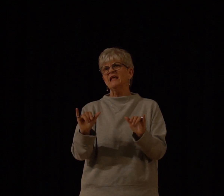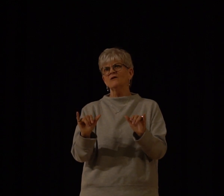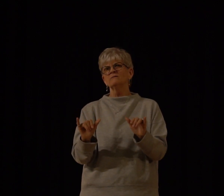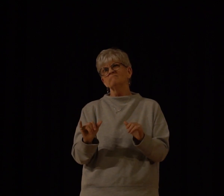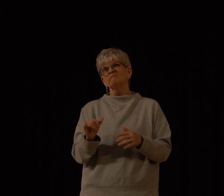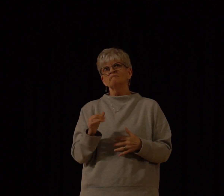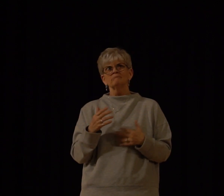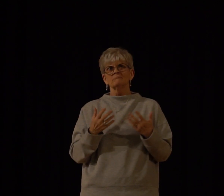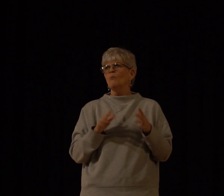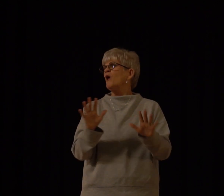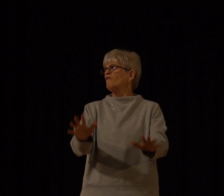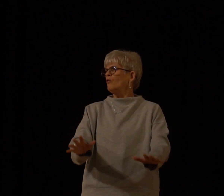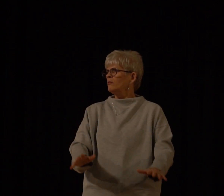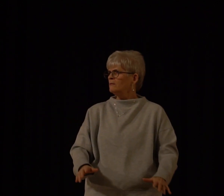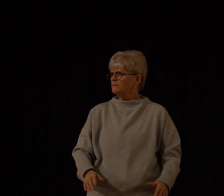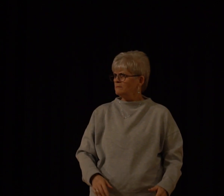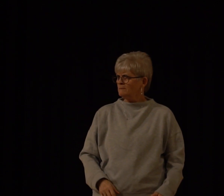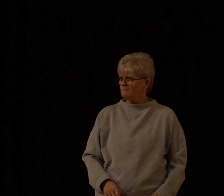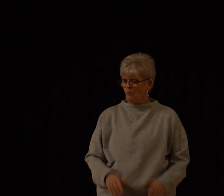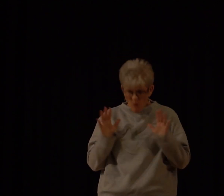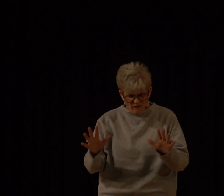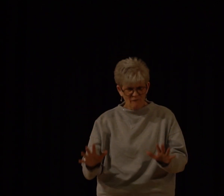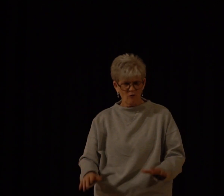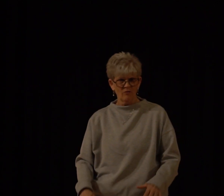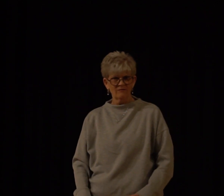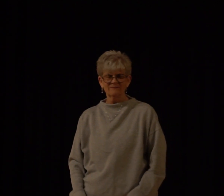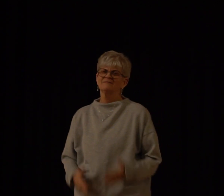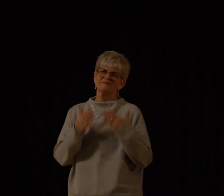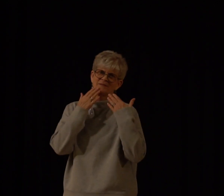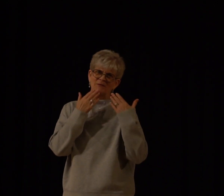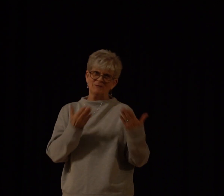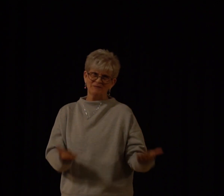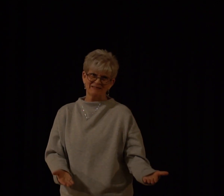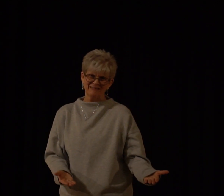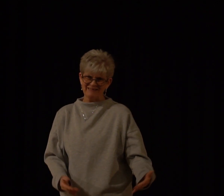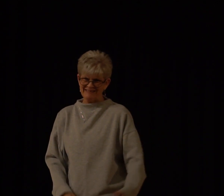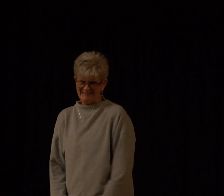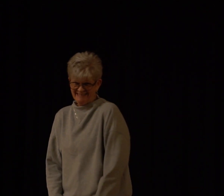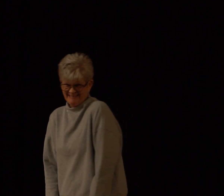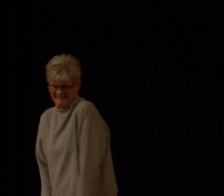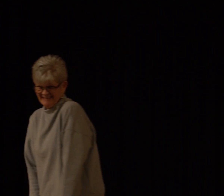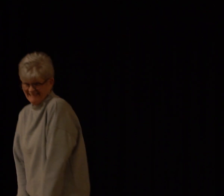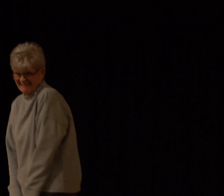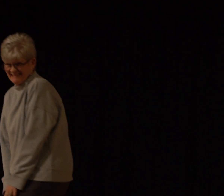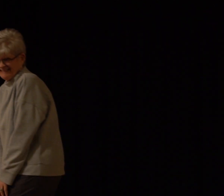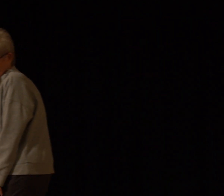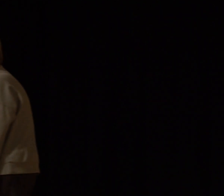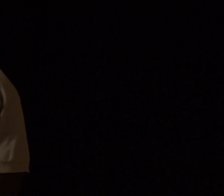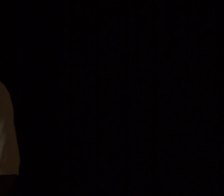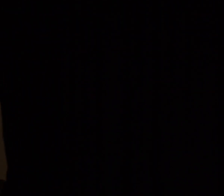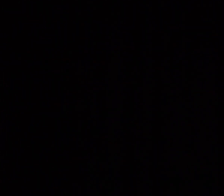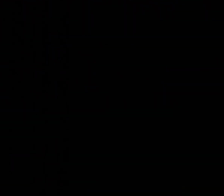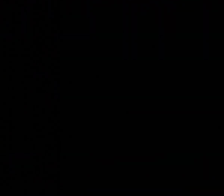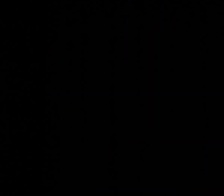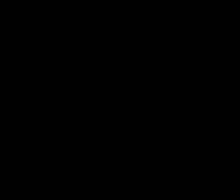a little bit off, but it's still wonderful to have it. I'm so happy. Thank you so much!